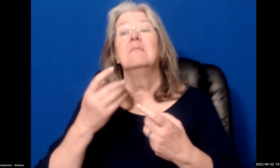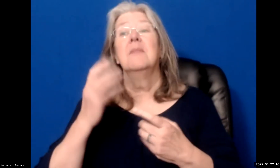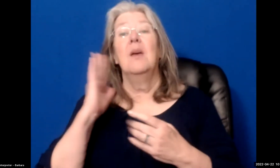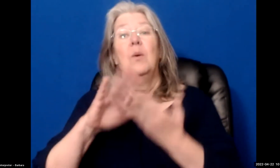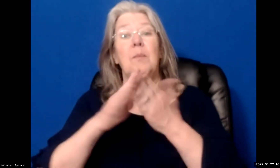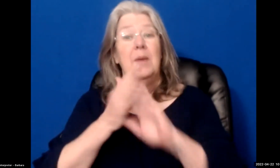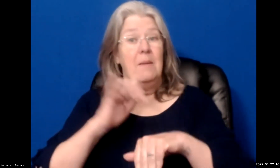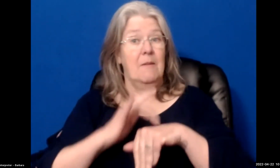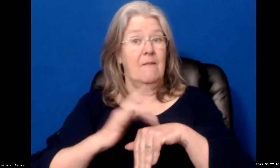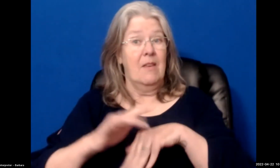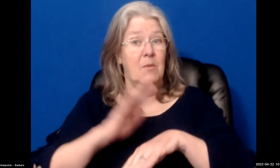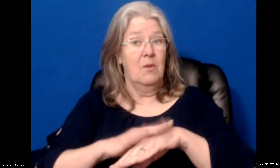website at a future date.